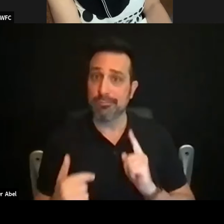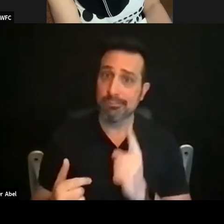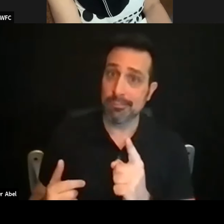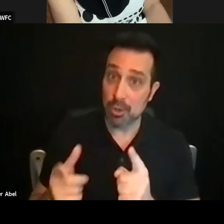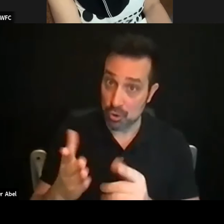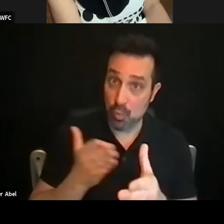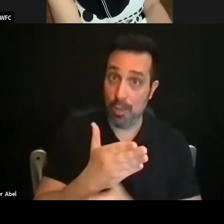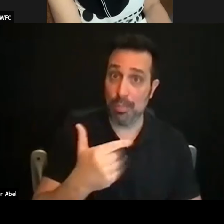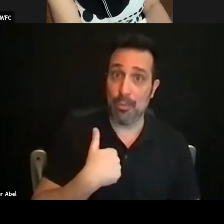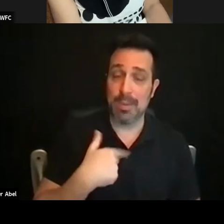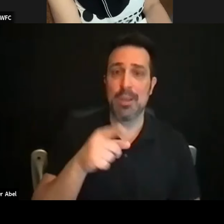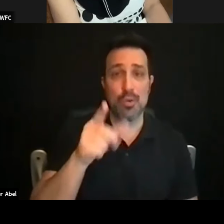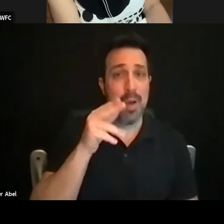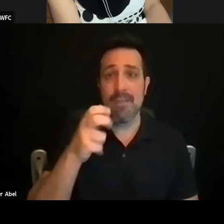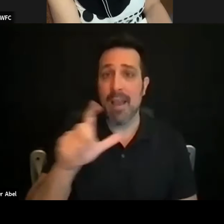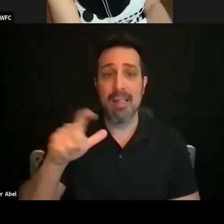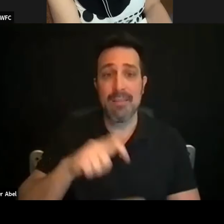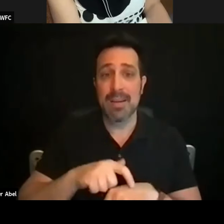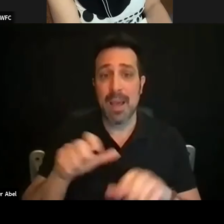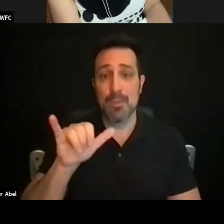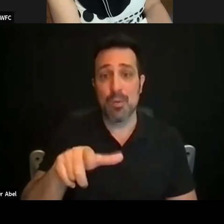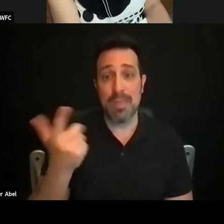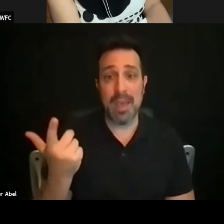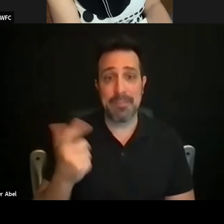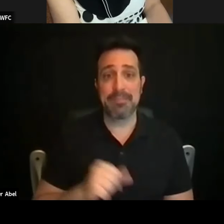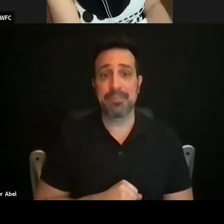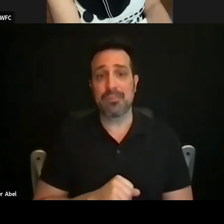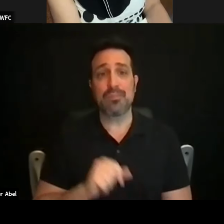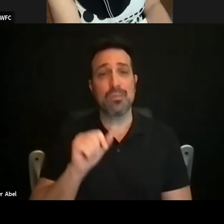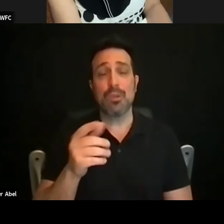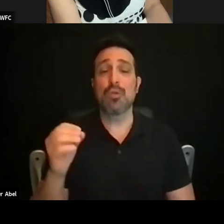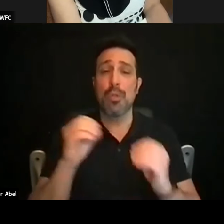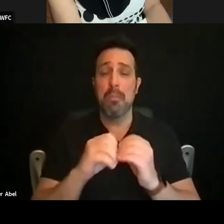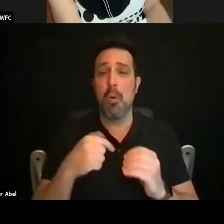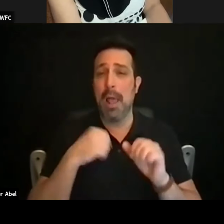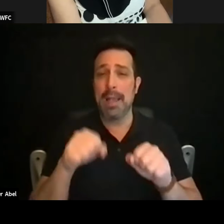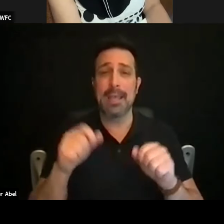trying to harass or putting myself between a protestor and a counter protestor. If you want to try